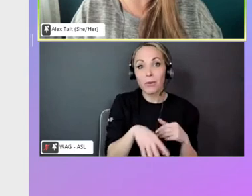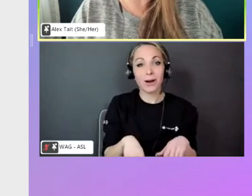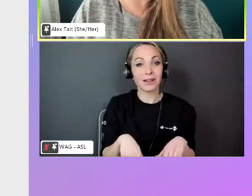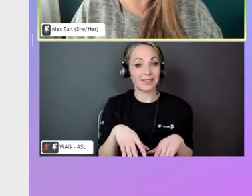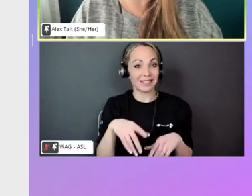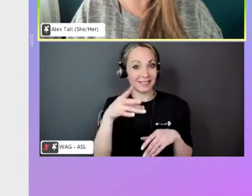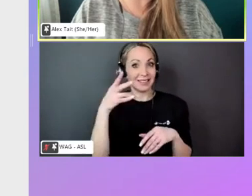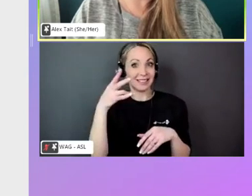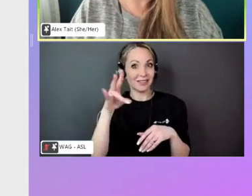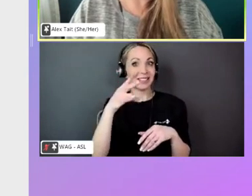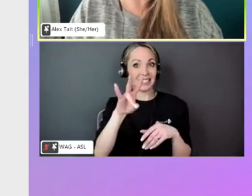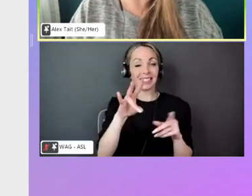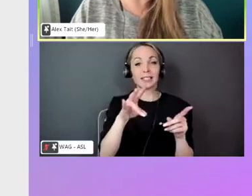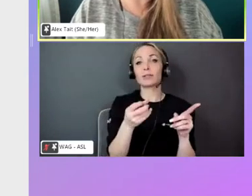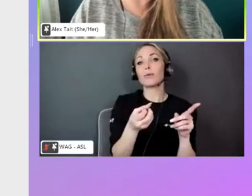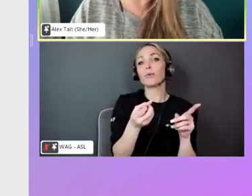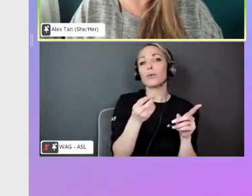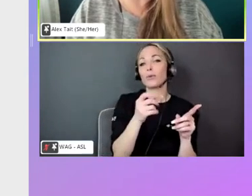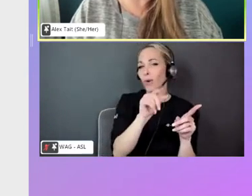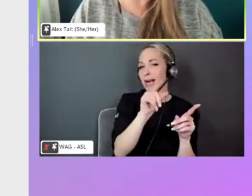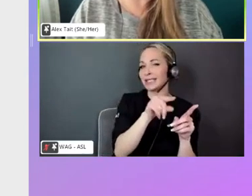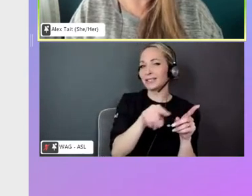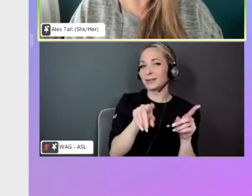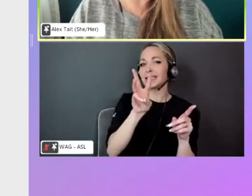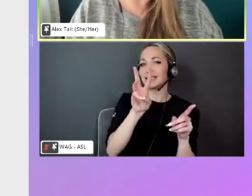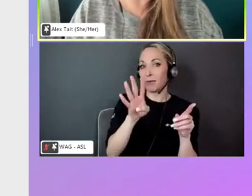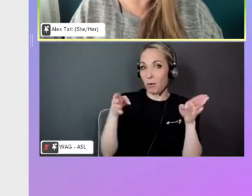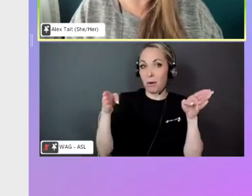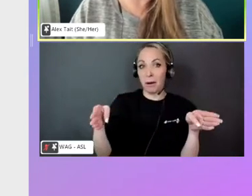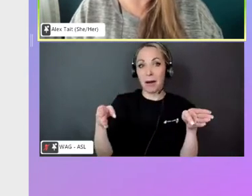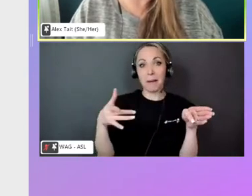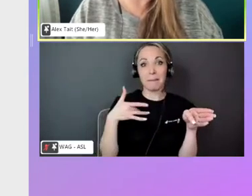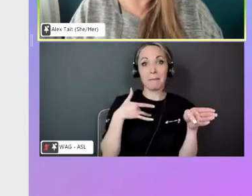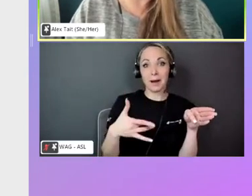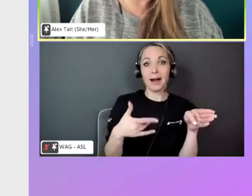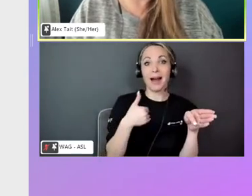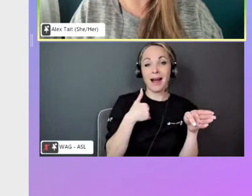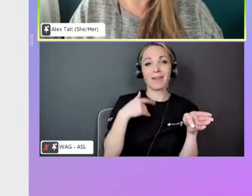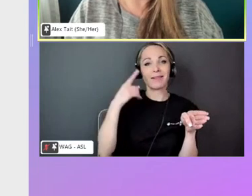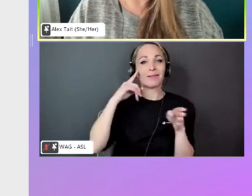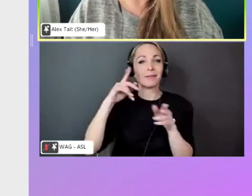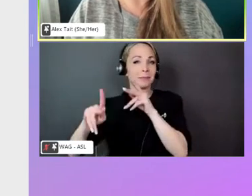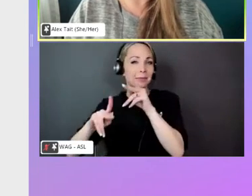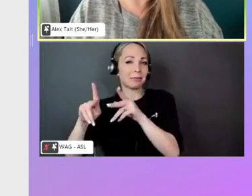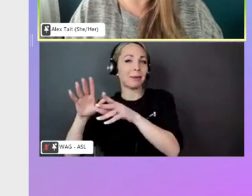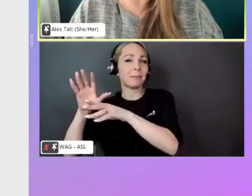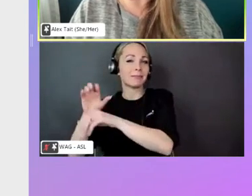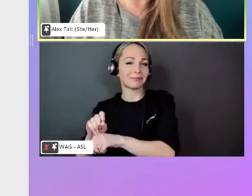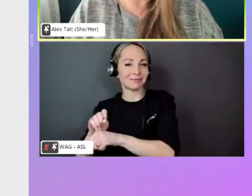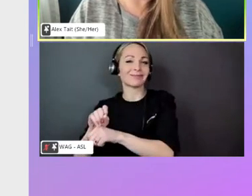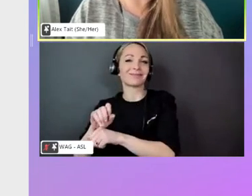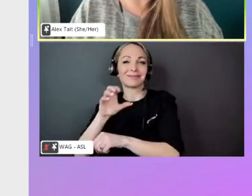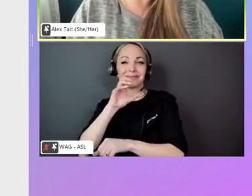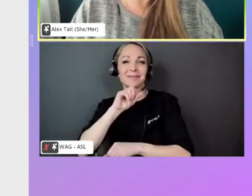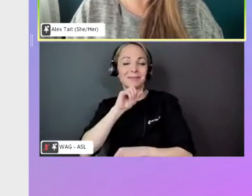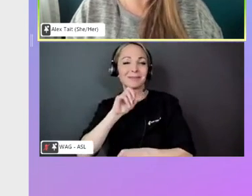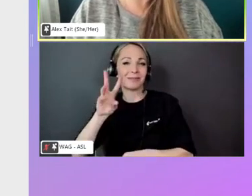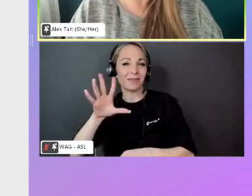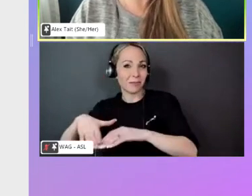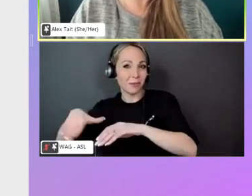adolescence between 10 and 24. In 2015, there was seven people in the traditional working ages of 20 to 64 for